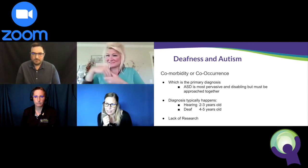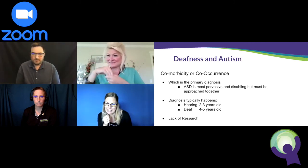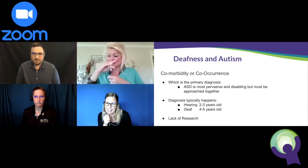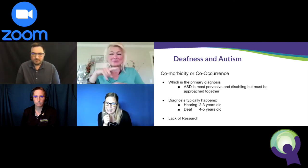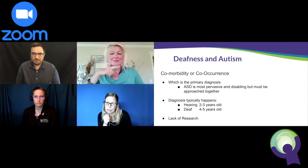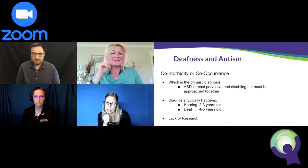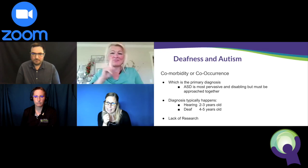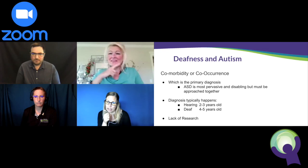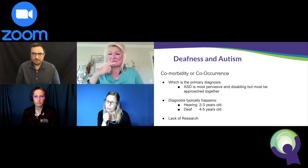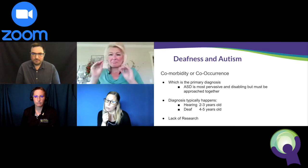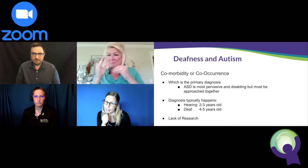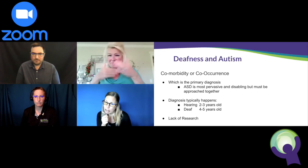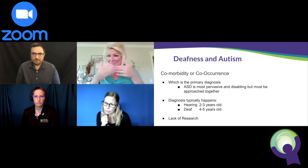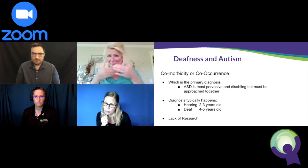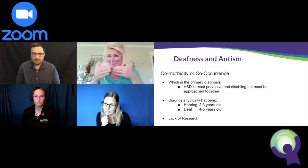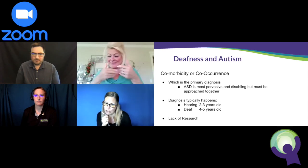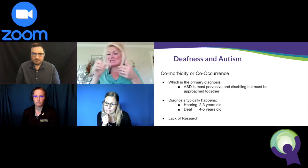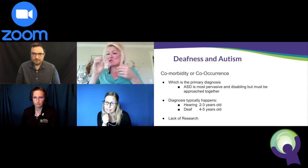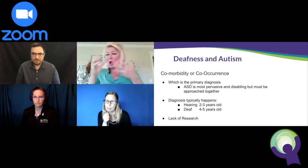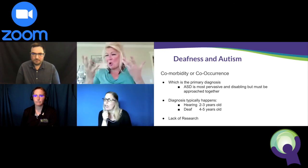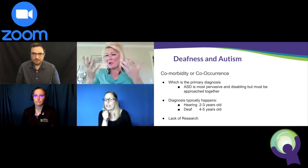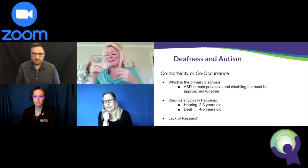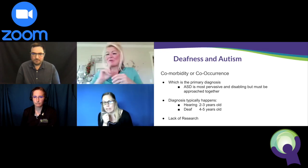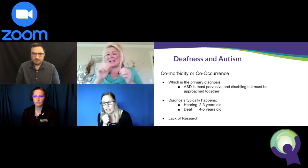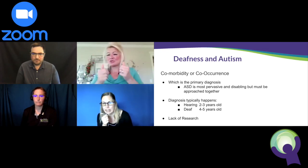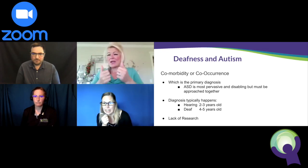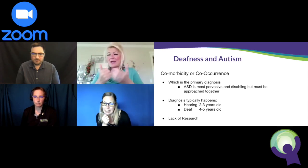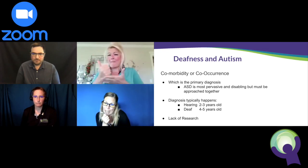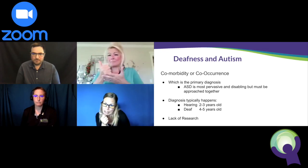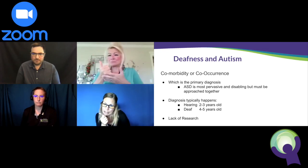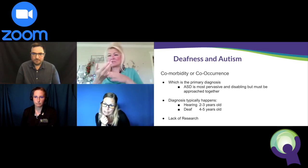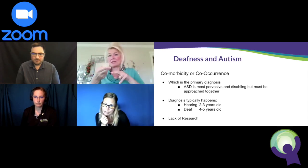that sign language is actually really good for kids with autism, regardless if they're having hearing